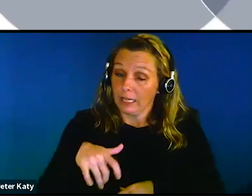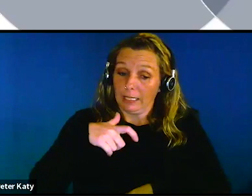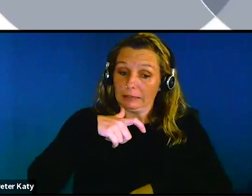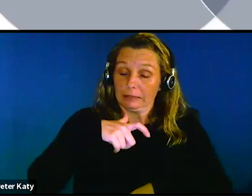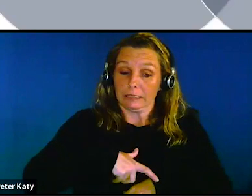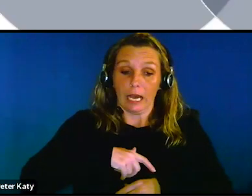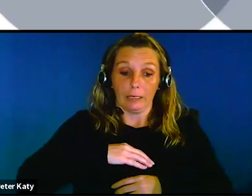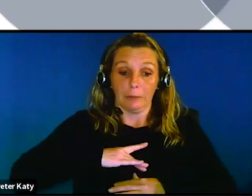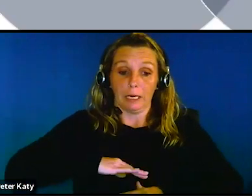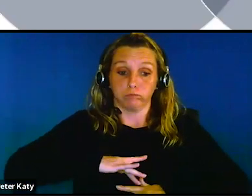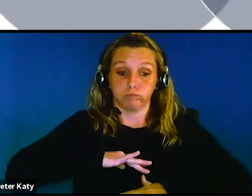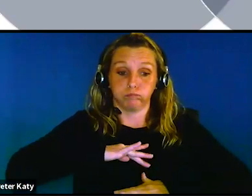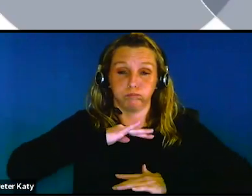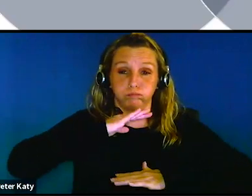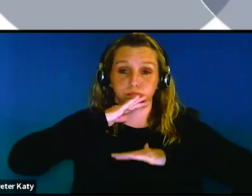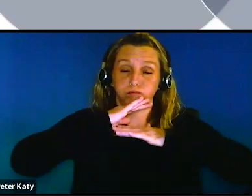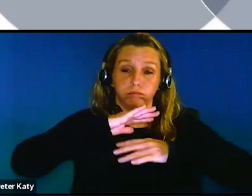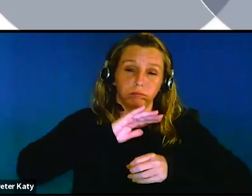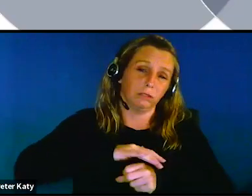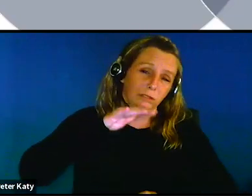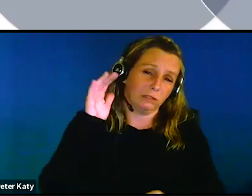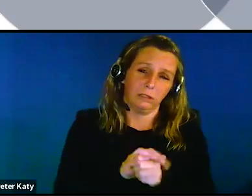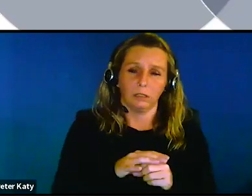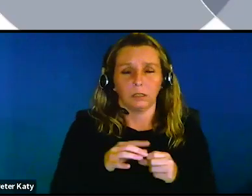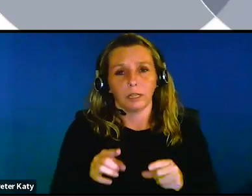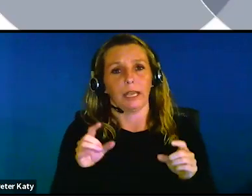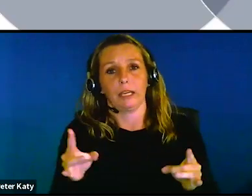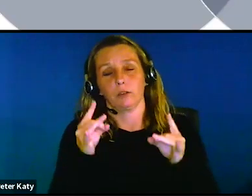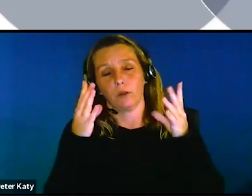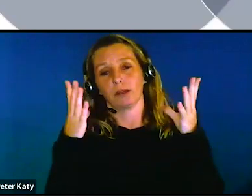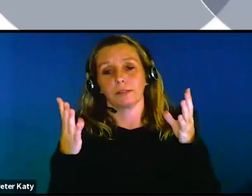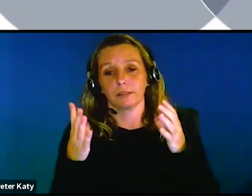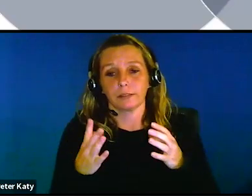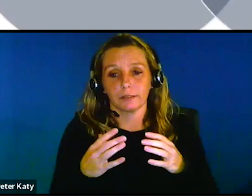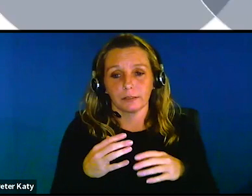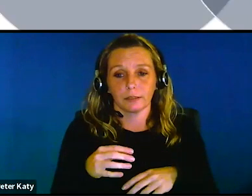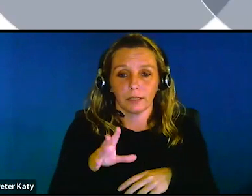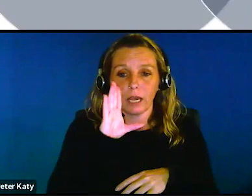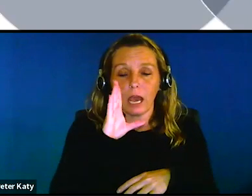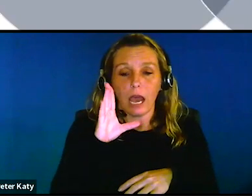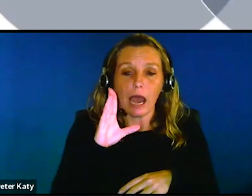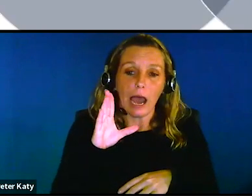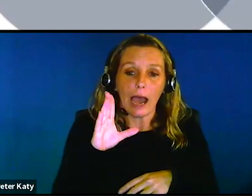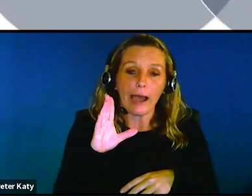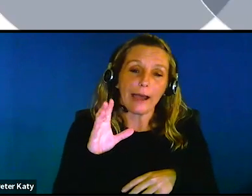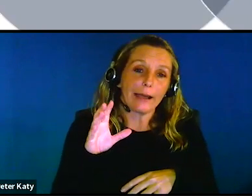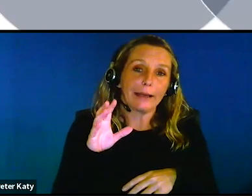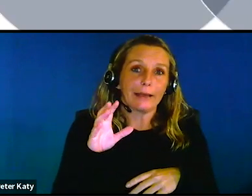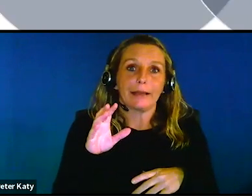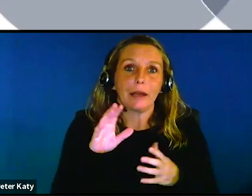I may discover myself to be within the frame of now the angry black woman.